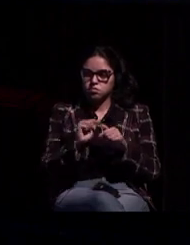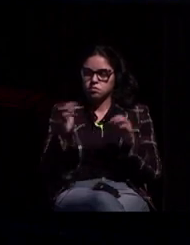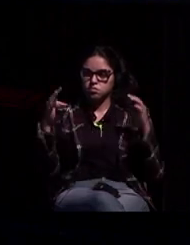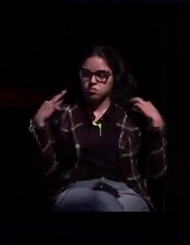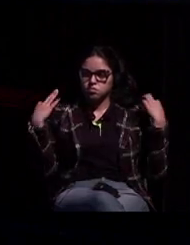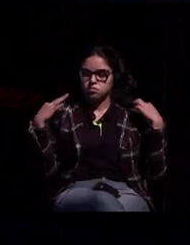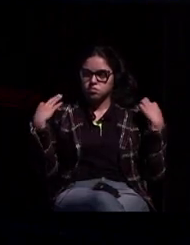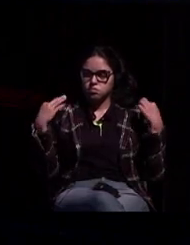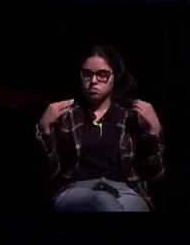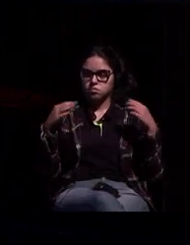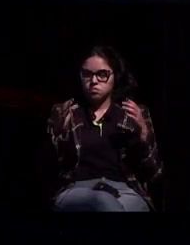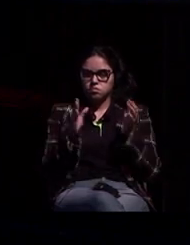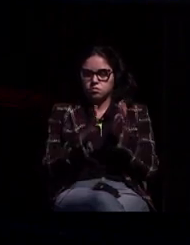Many thanks.